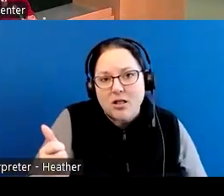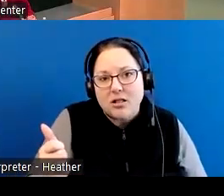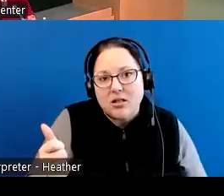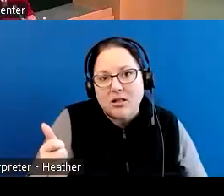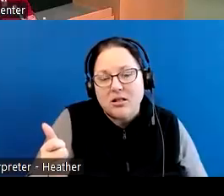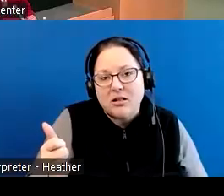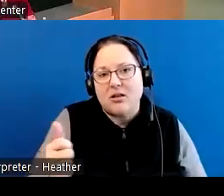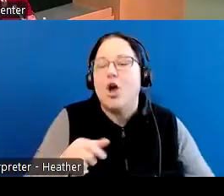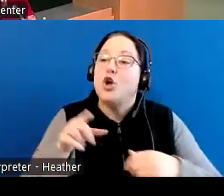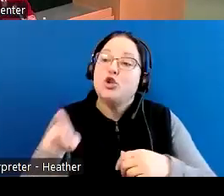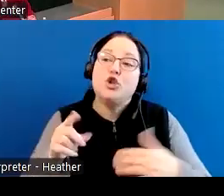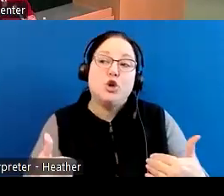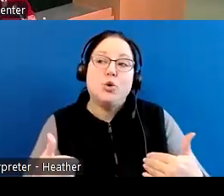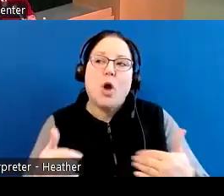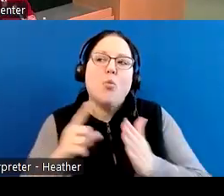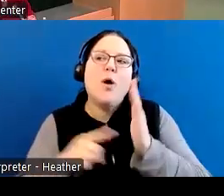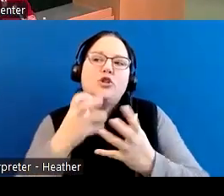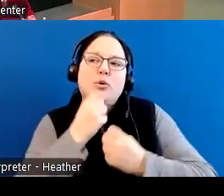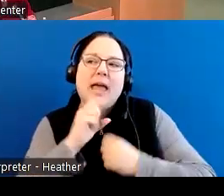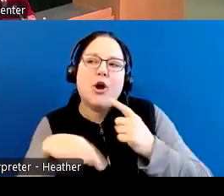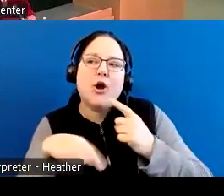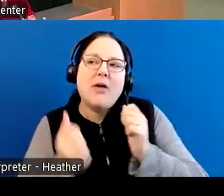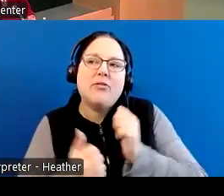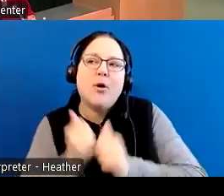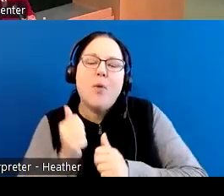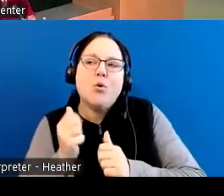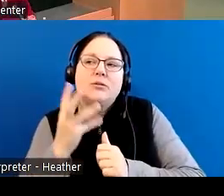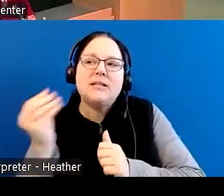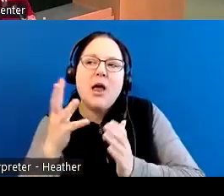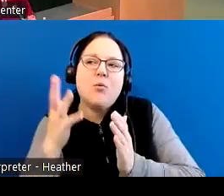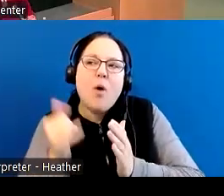like do you have a what do you care about the most and why do you want living um and it's an